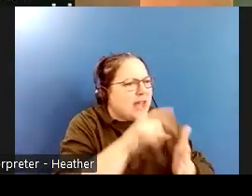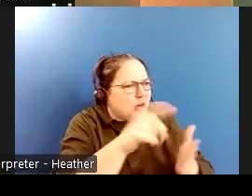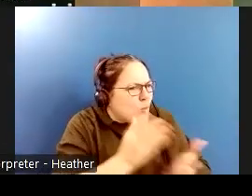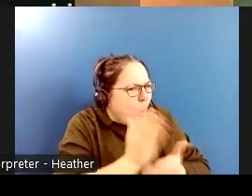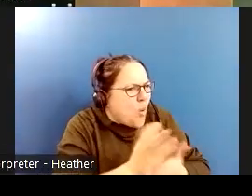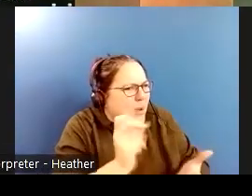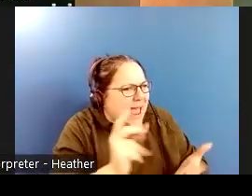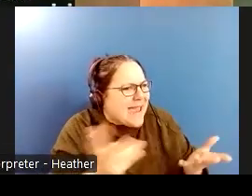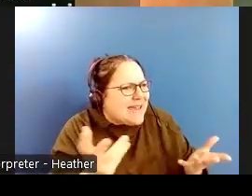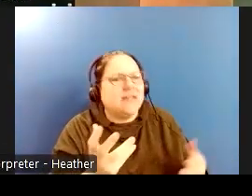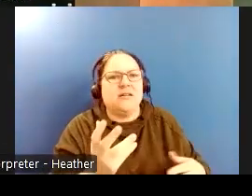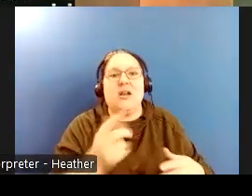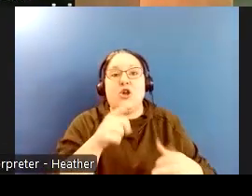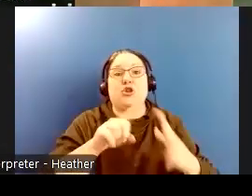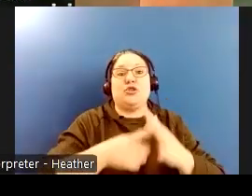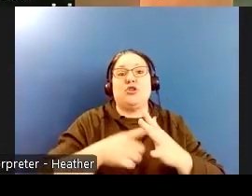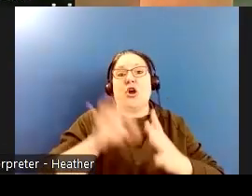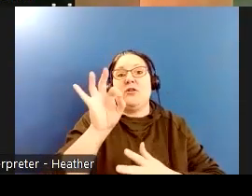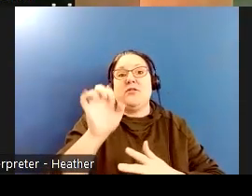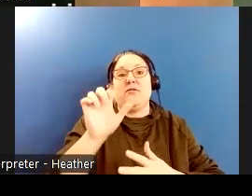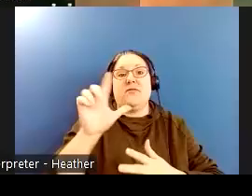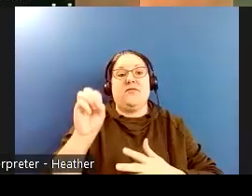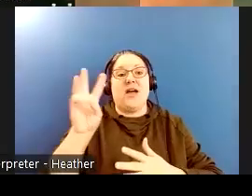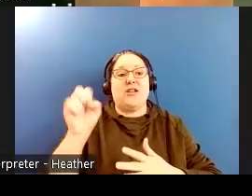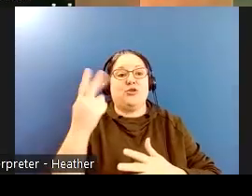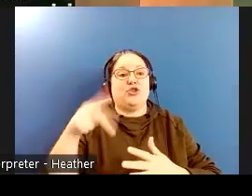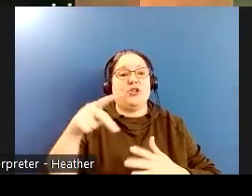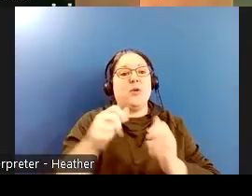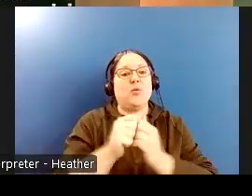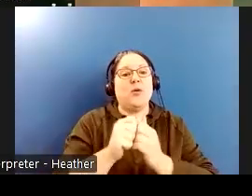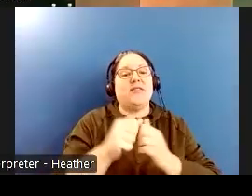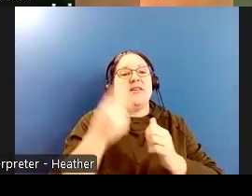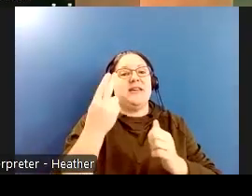you start fellowship in heock you're always asking you know uh you know it's basically the training